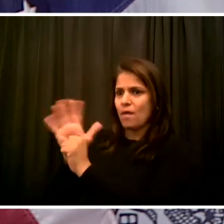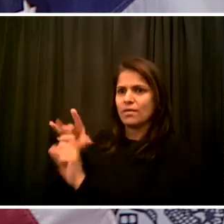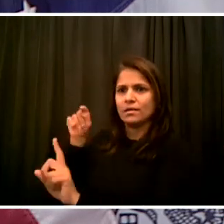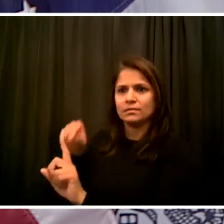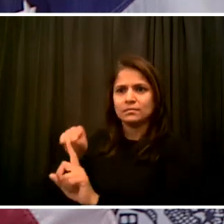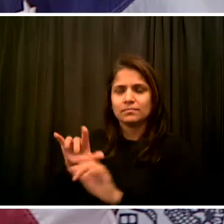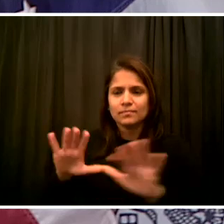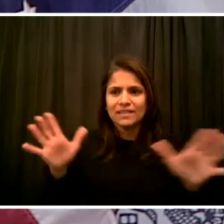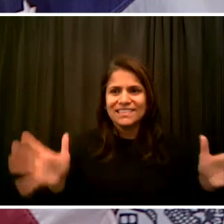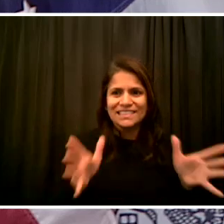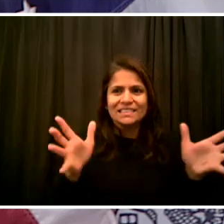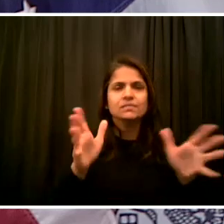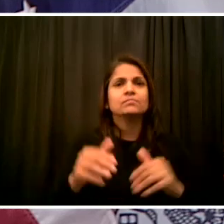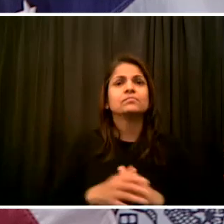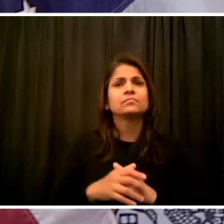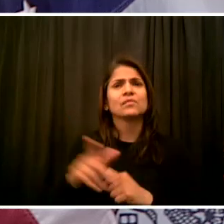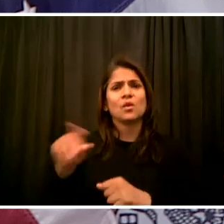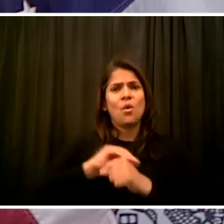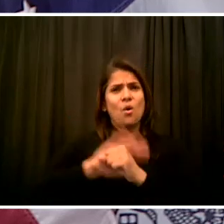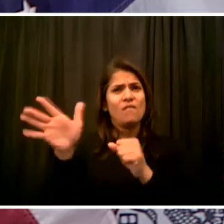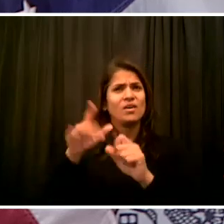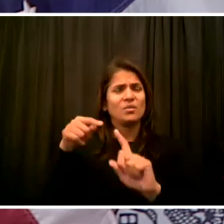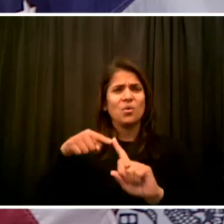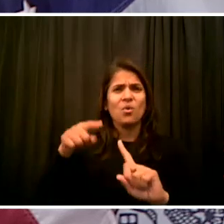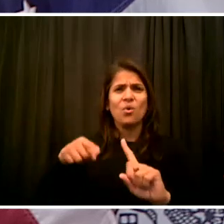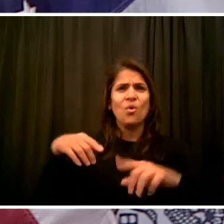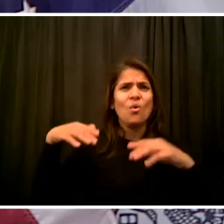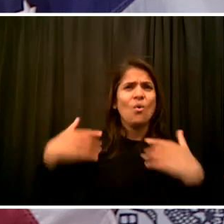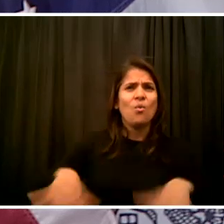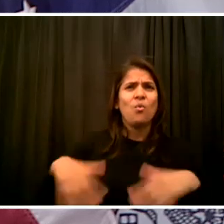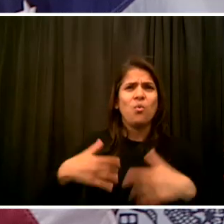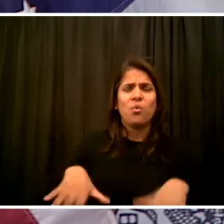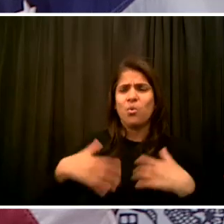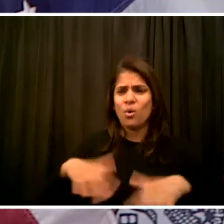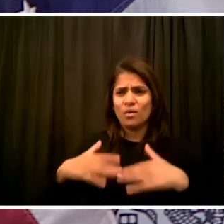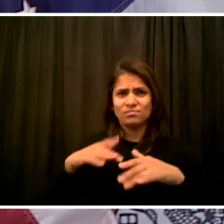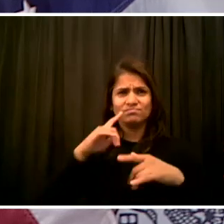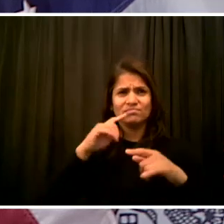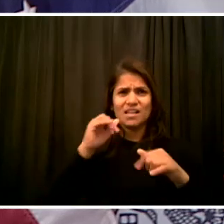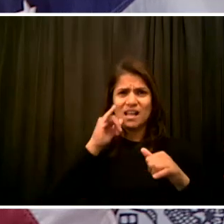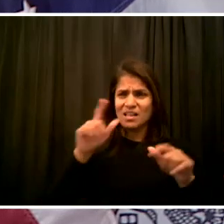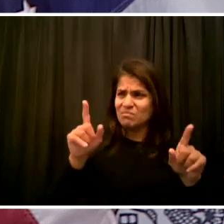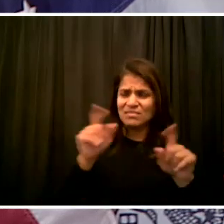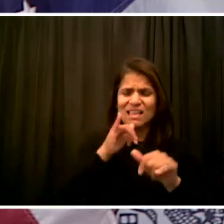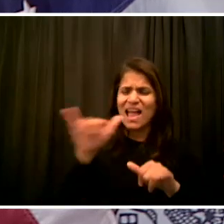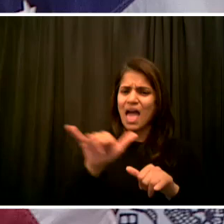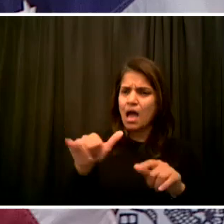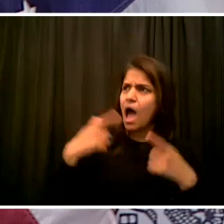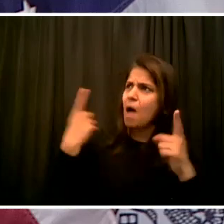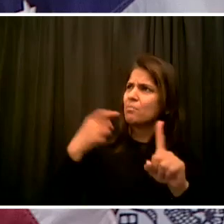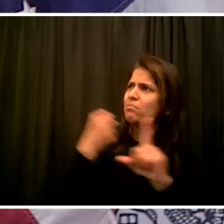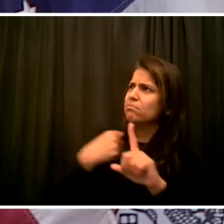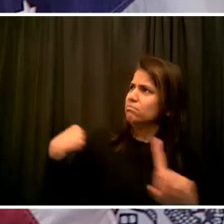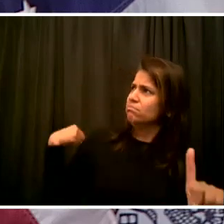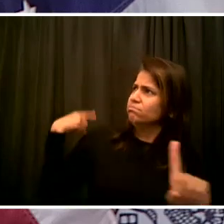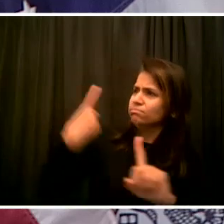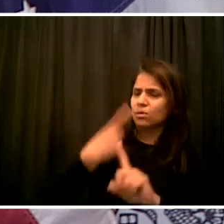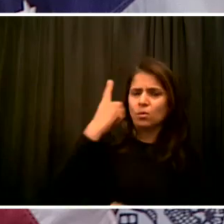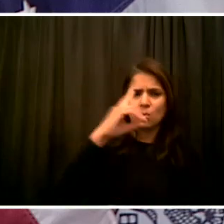NOTHING THAT COMPARES IN 100 AYERIS N ISTH COUNTRY. VSAIN LGIVES IS THE FIRST RESPONSIBILITY. AND IT'S